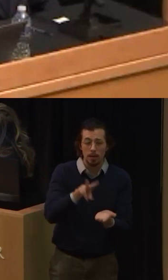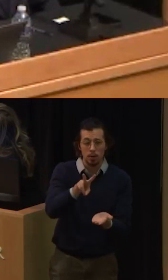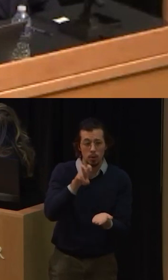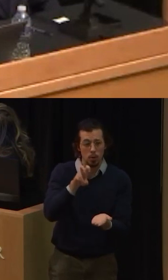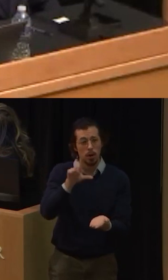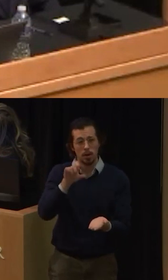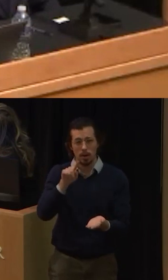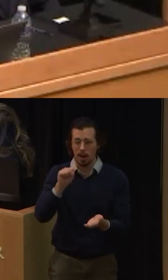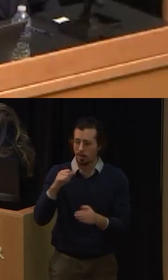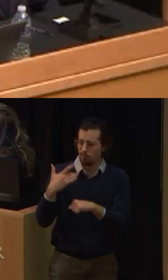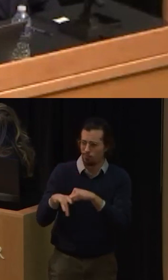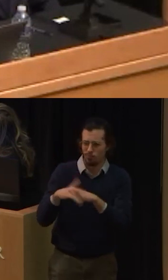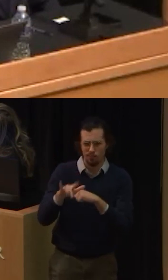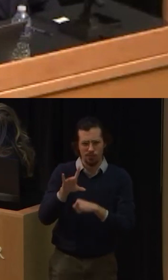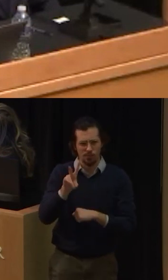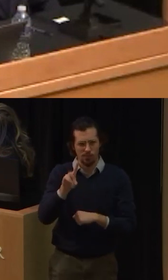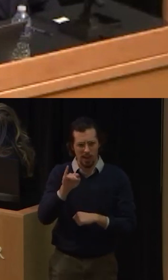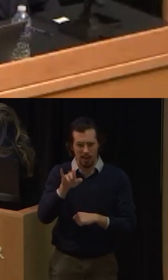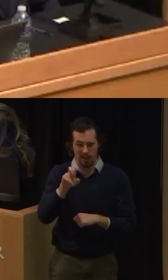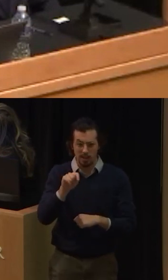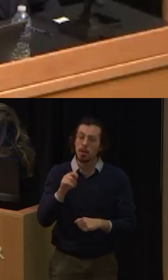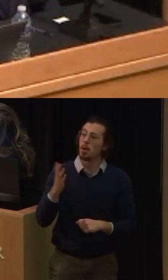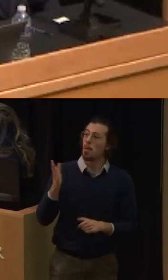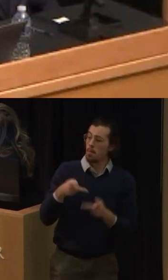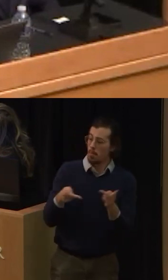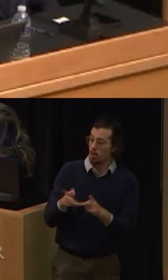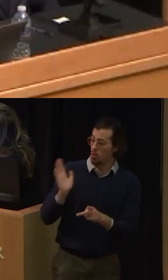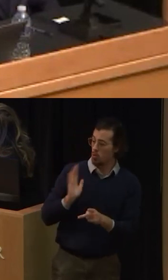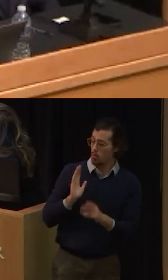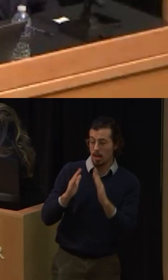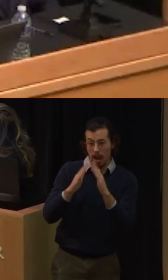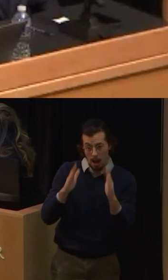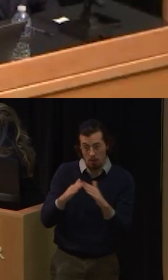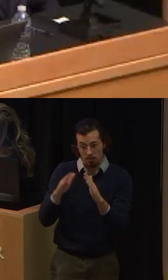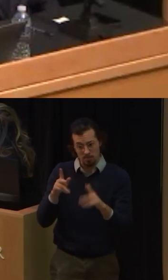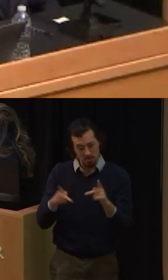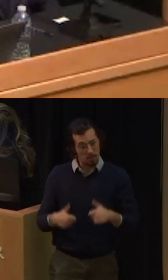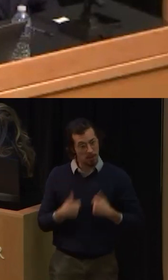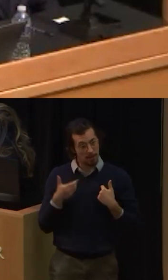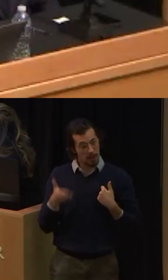in the city of Rochester right now, places that used to be houses that people lived in, and those houses were demolished